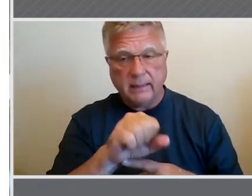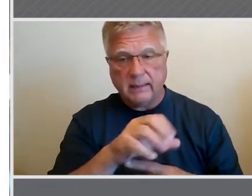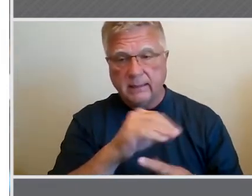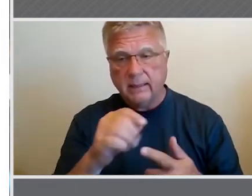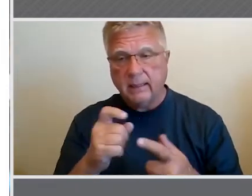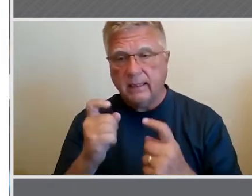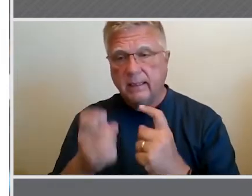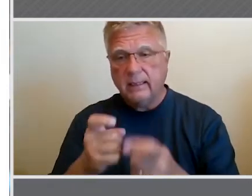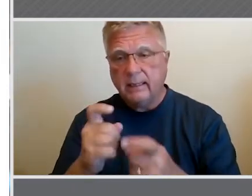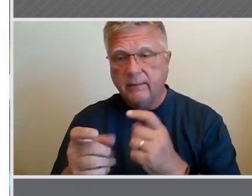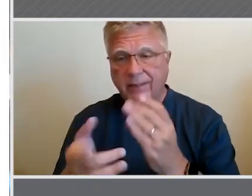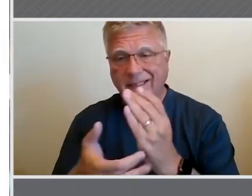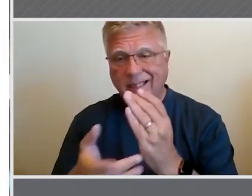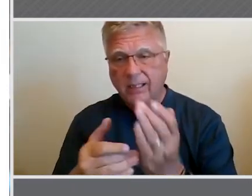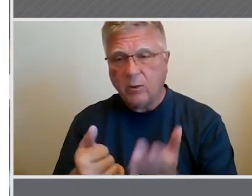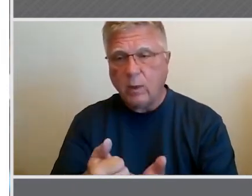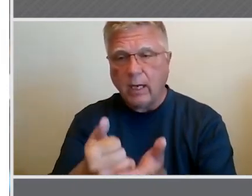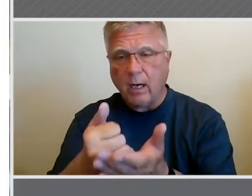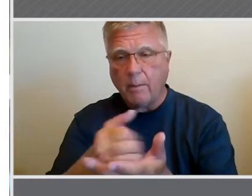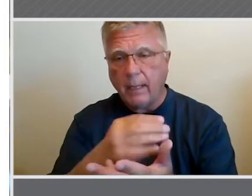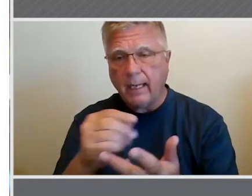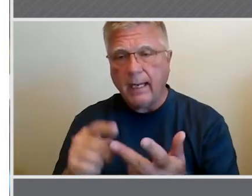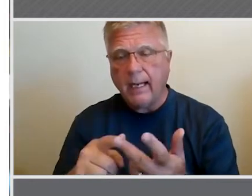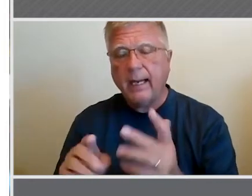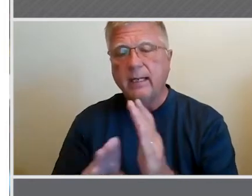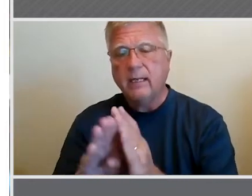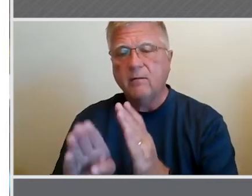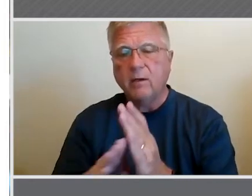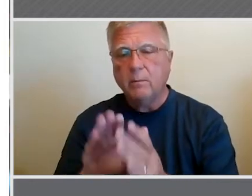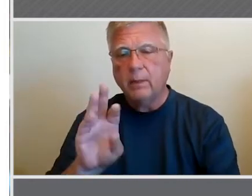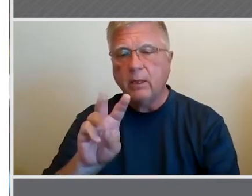and also and helping them to develop workforces for their business.